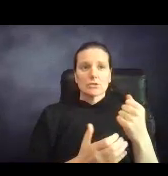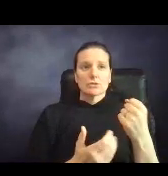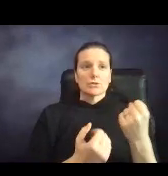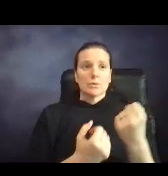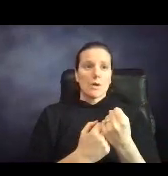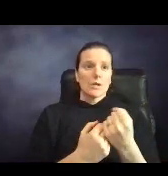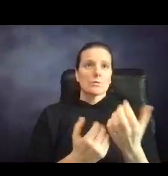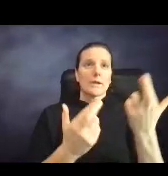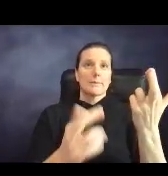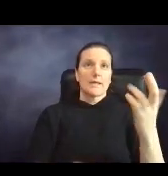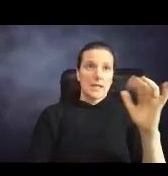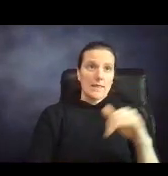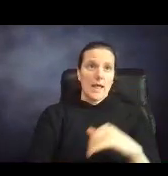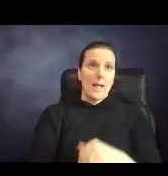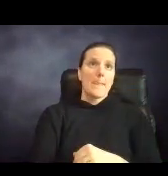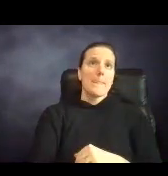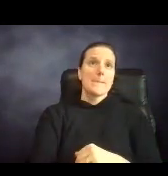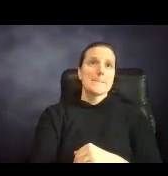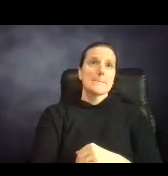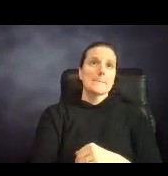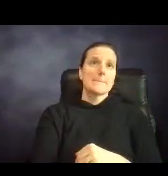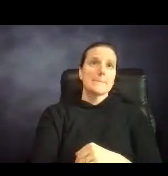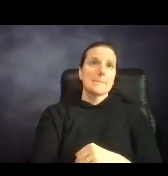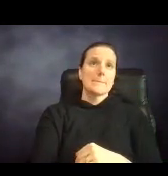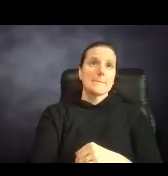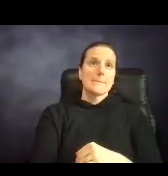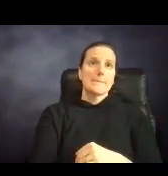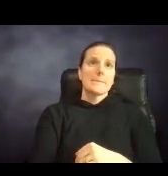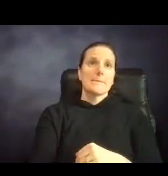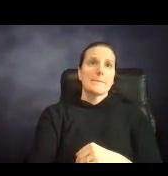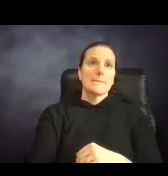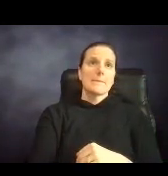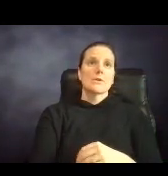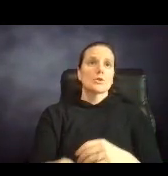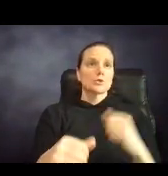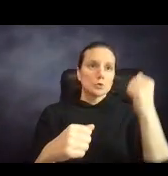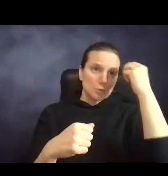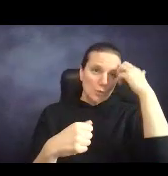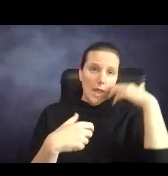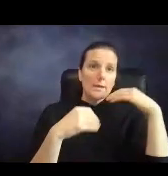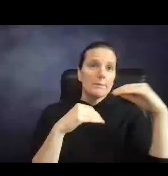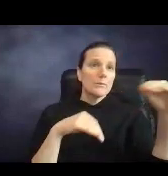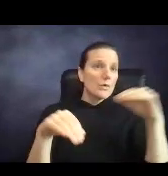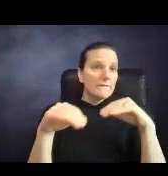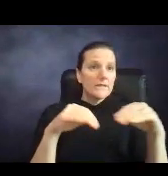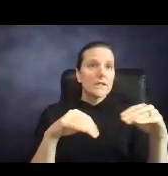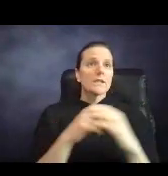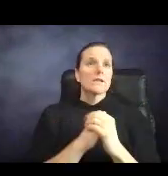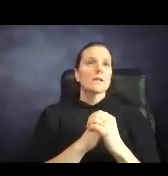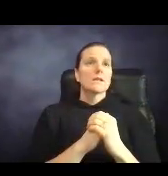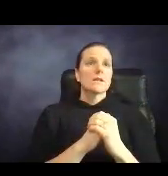Sweating, moving, using sauna, just keeping your body moving and metabolically active zinc really helps